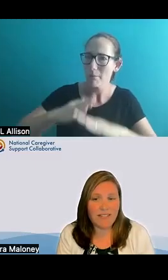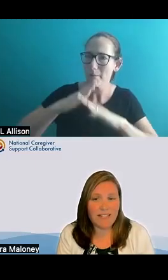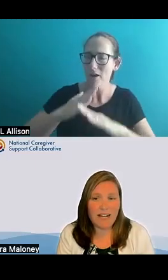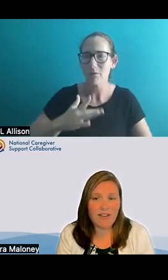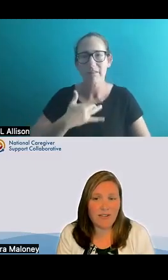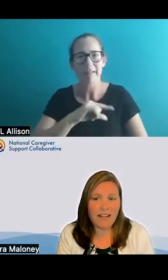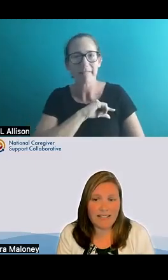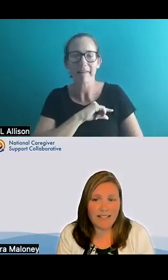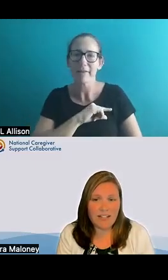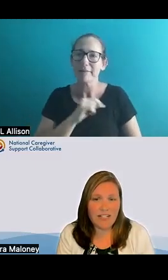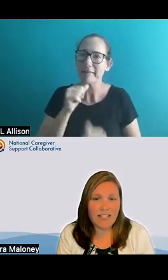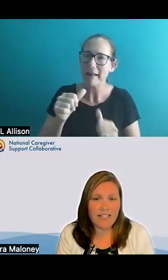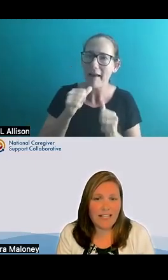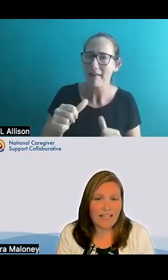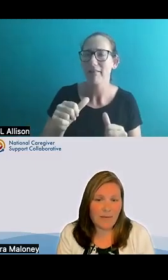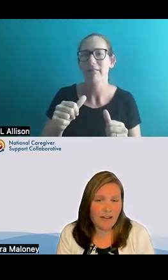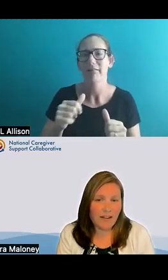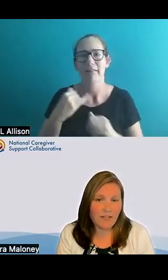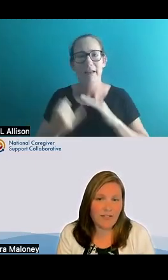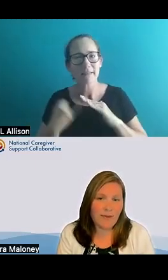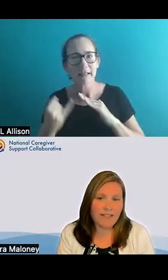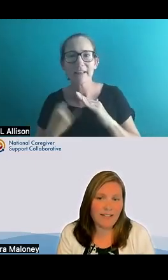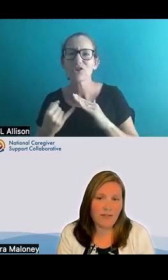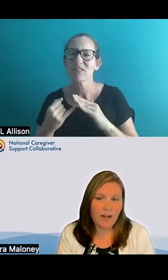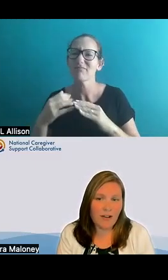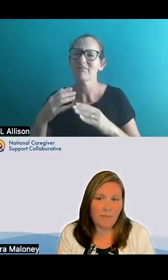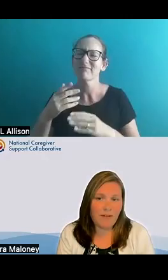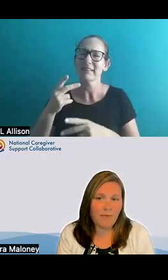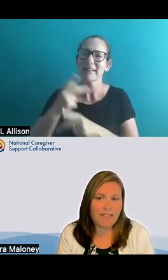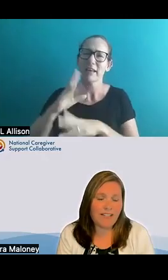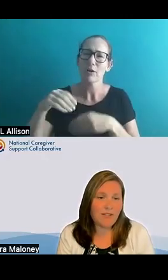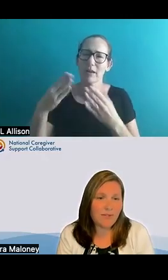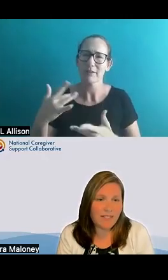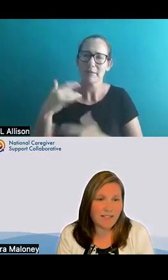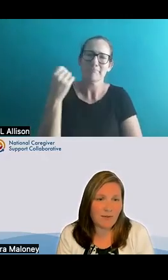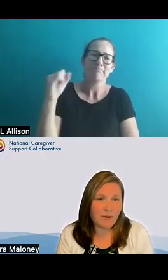denial, or isolation that keep caregivers from asking for help. And once they do seek support,